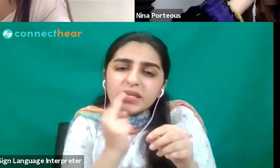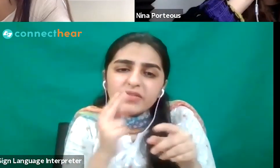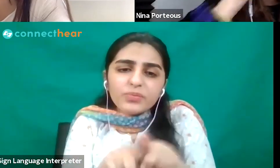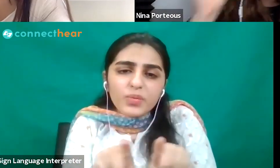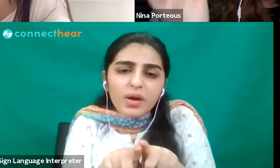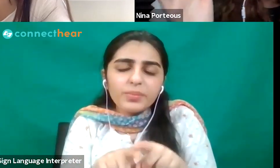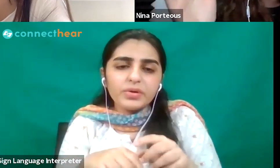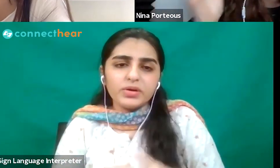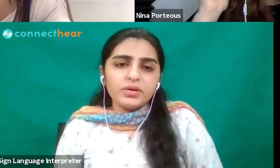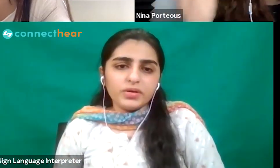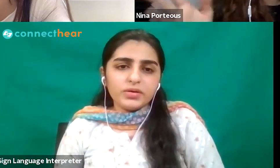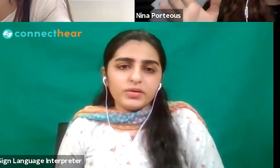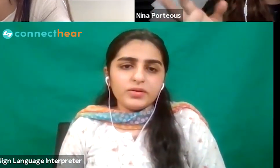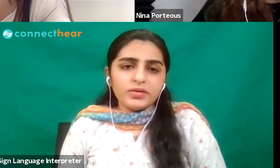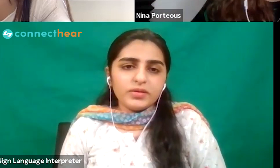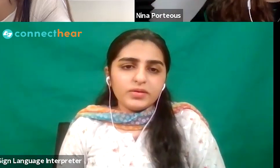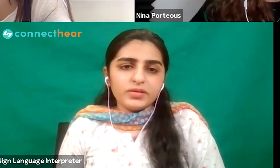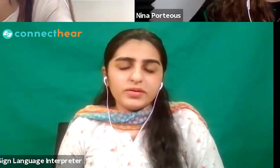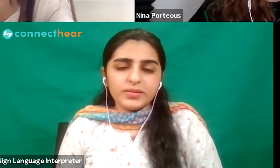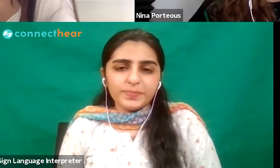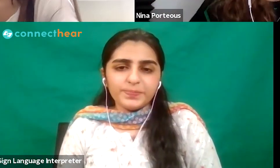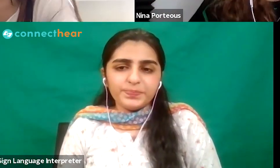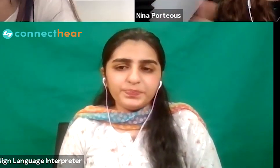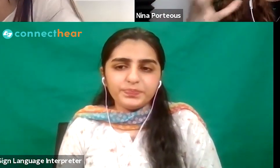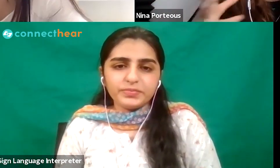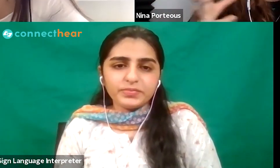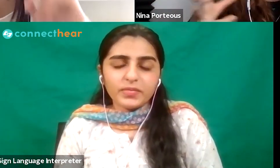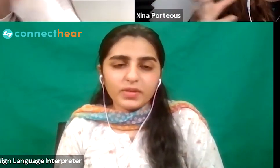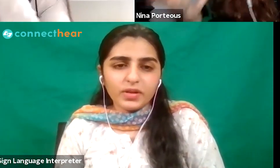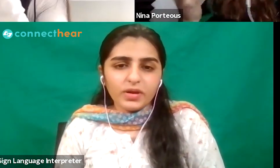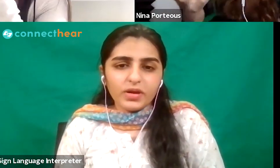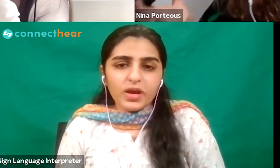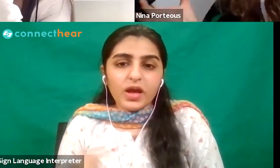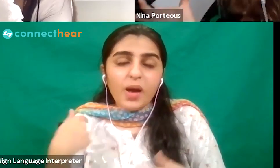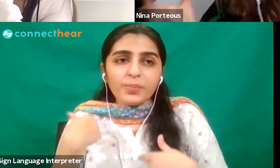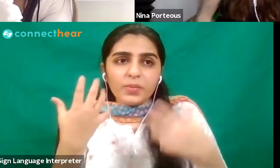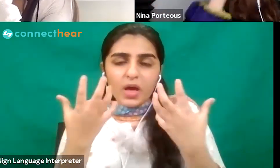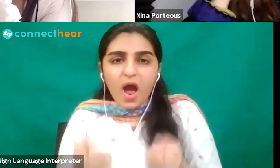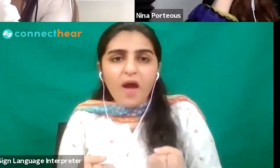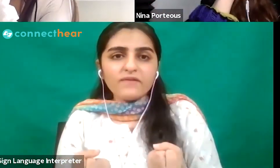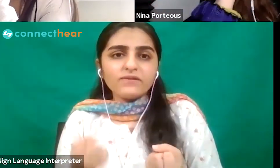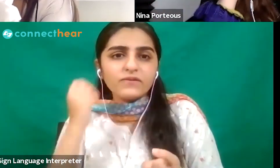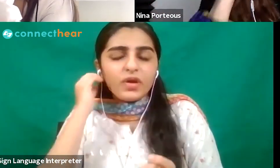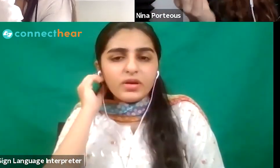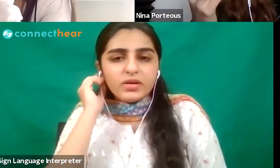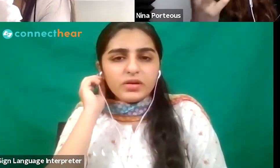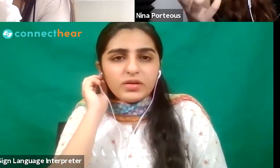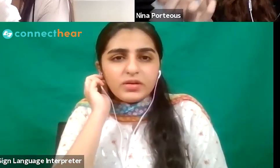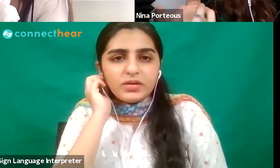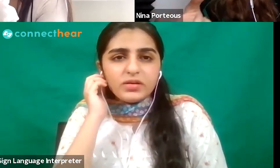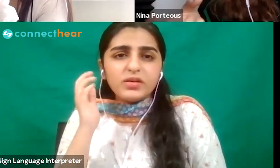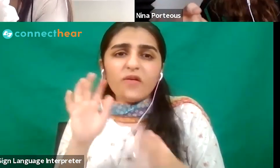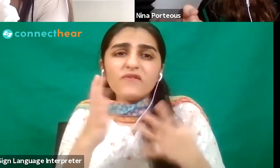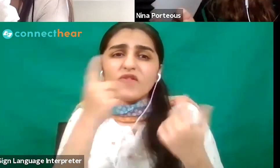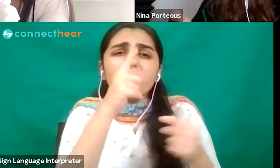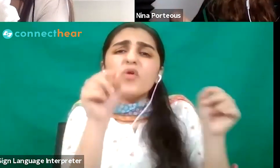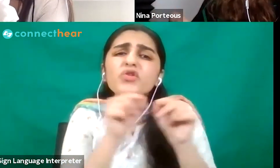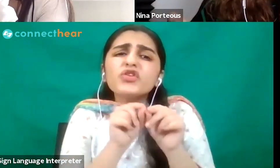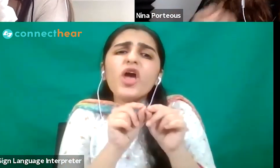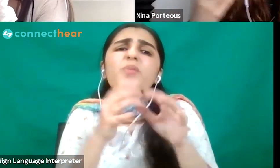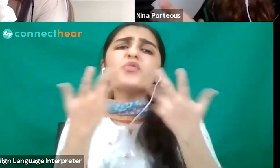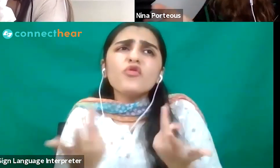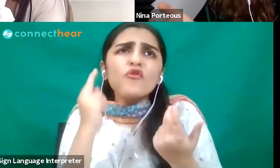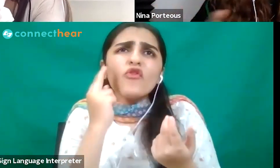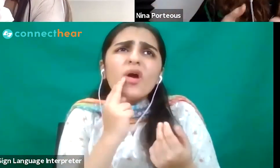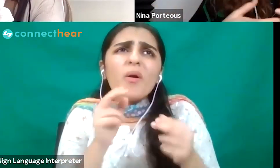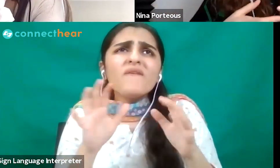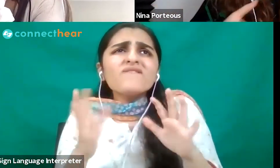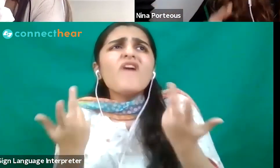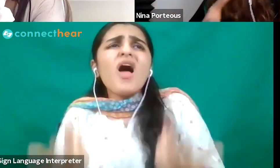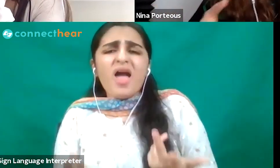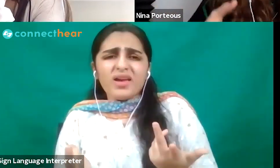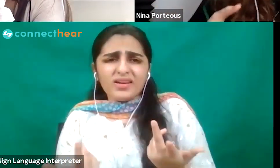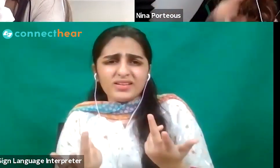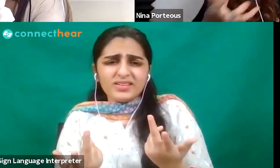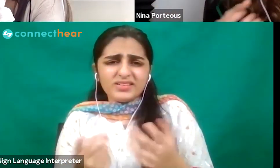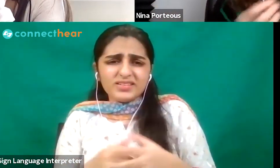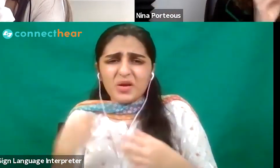Why do I have to hear all the sounds, you know, so it's like, then you know they do have a lot of settings on the hearing aid, we conduct that kind of goes out to tend to use a lot of those settings.